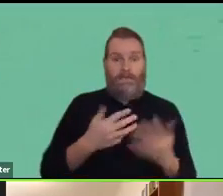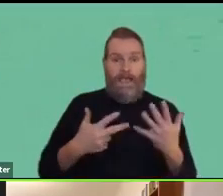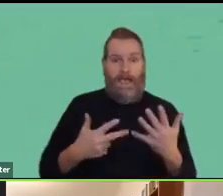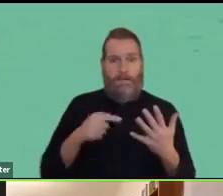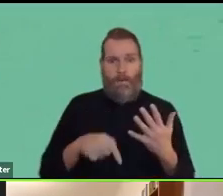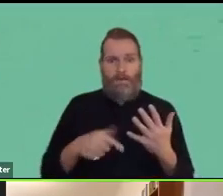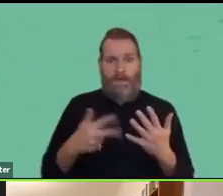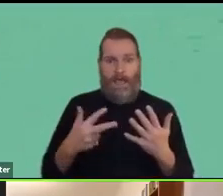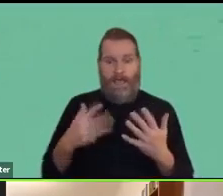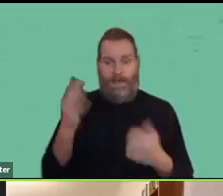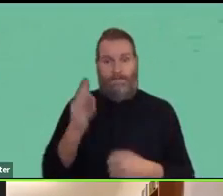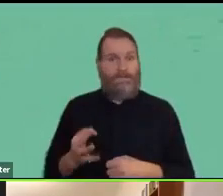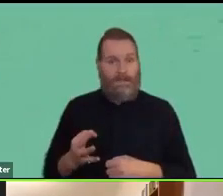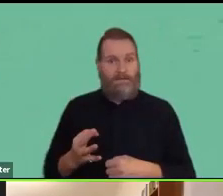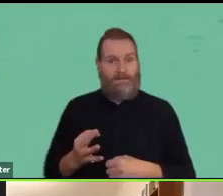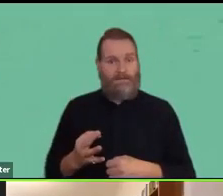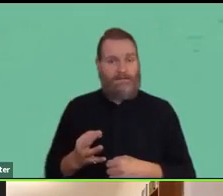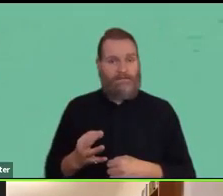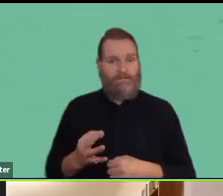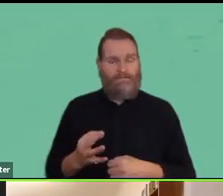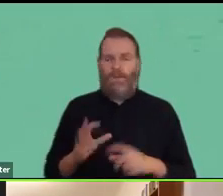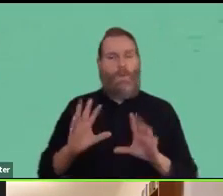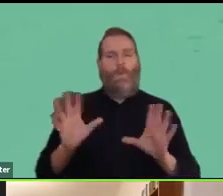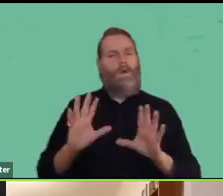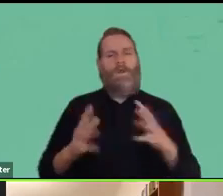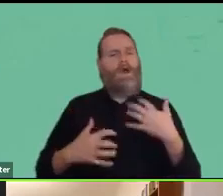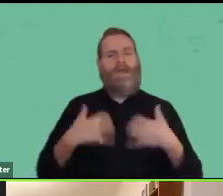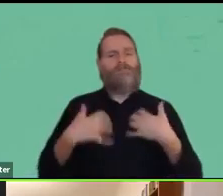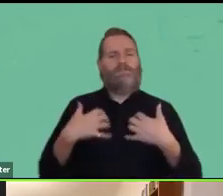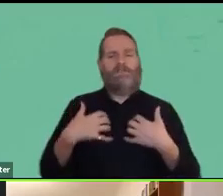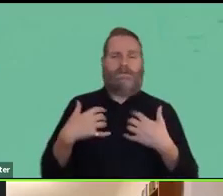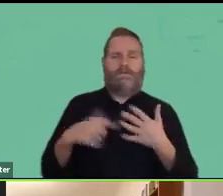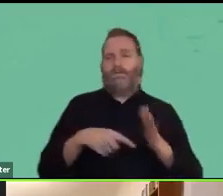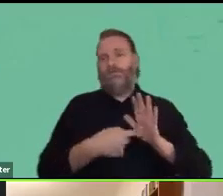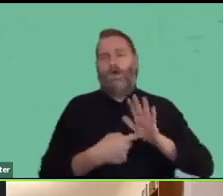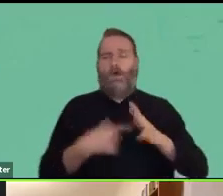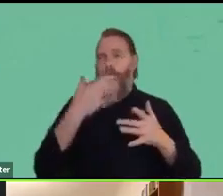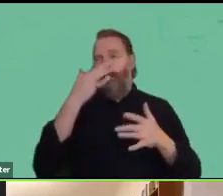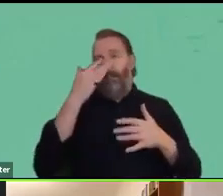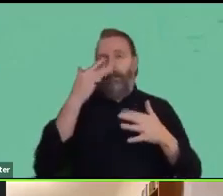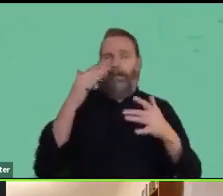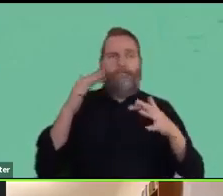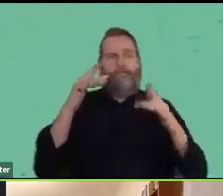something for PR I think was afraid we are not interested in doing something tokenistic